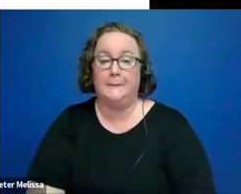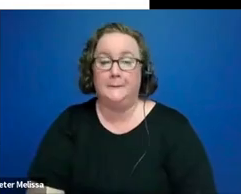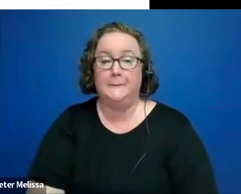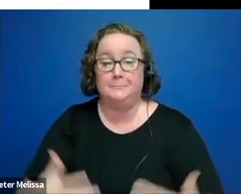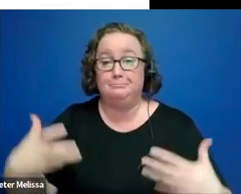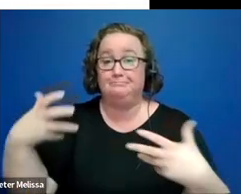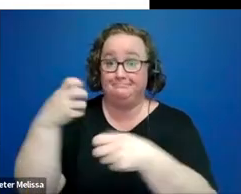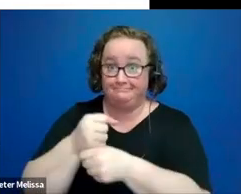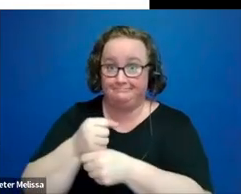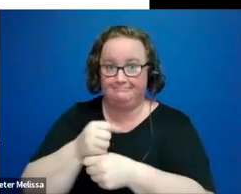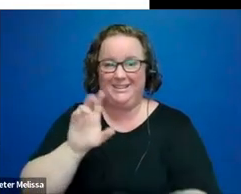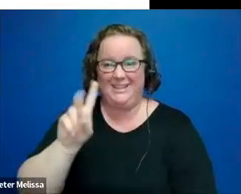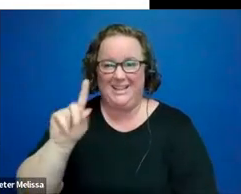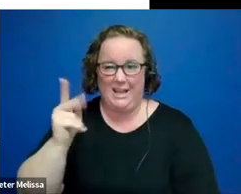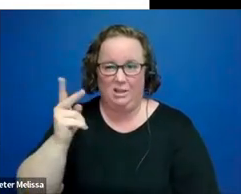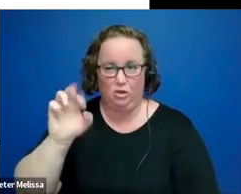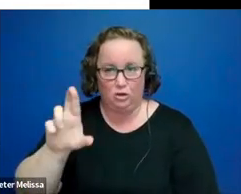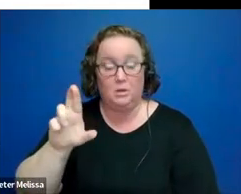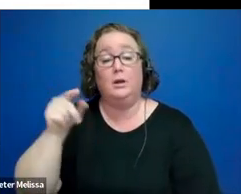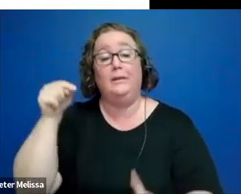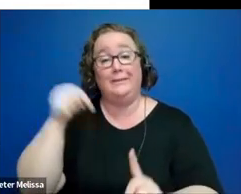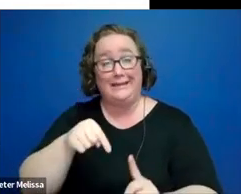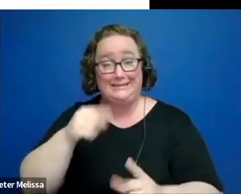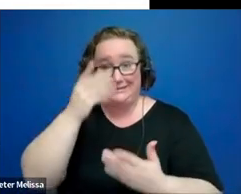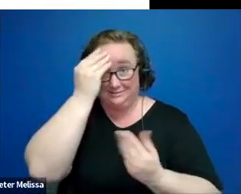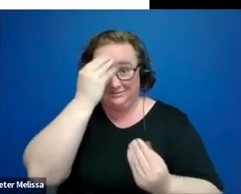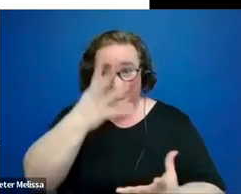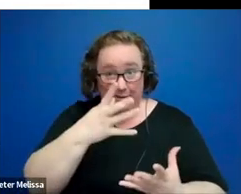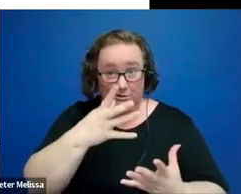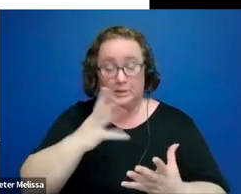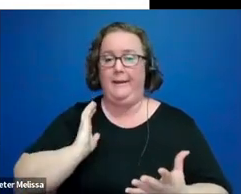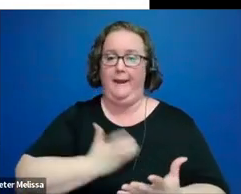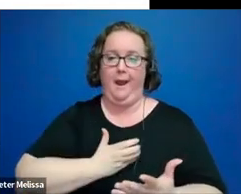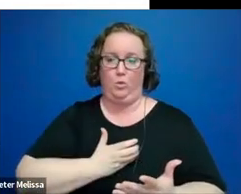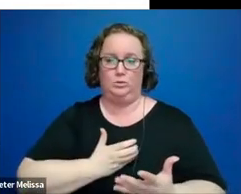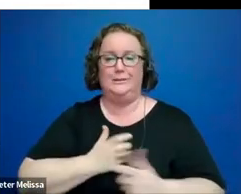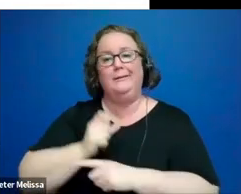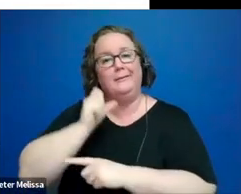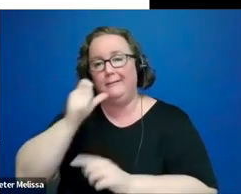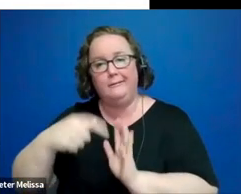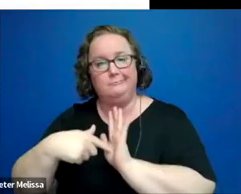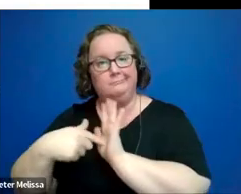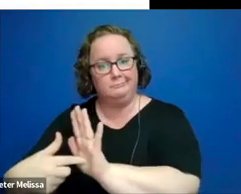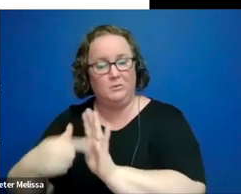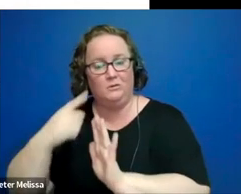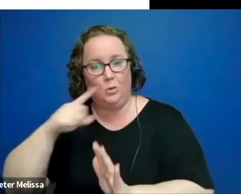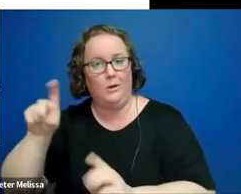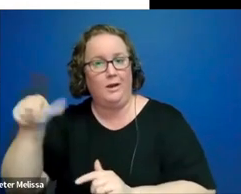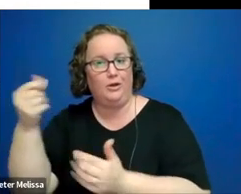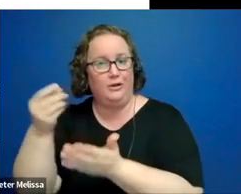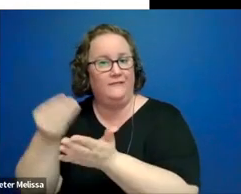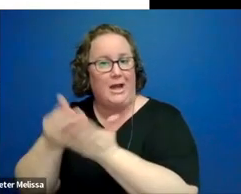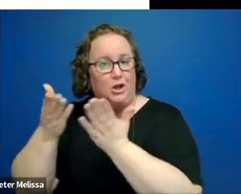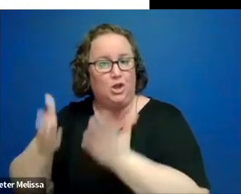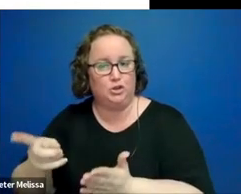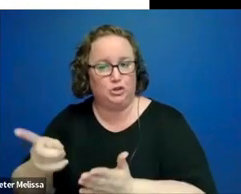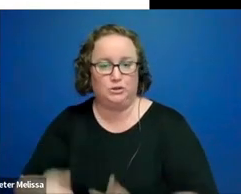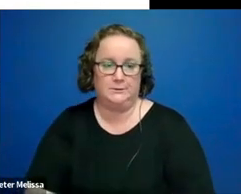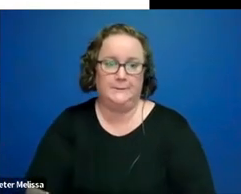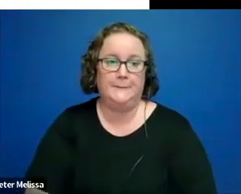this presentation are our own and are not necessarily reflective of our funders. Next slide. So I just